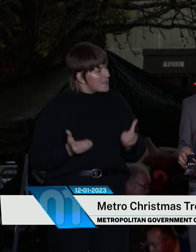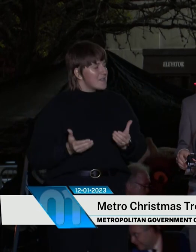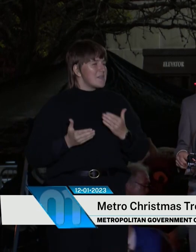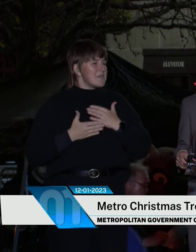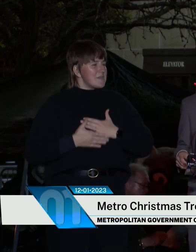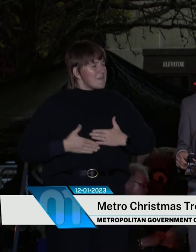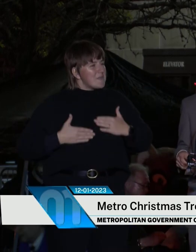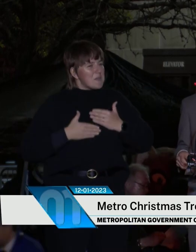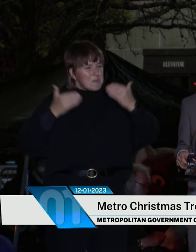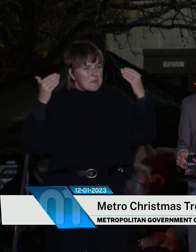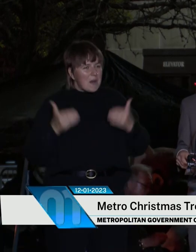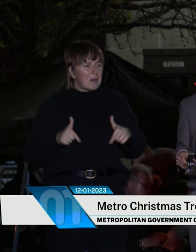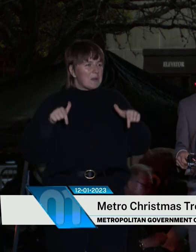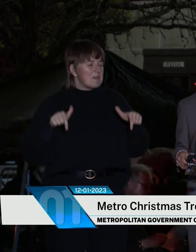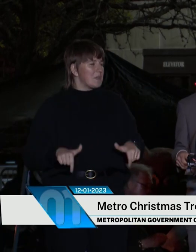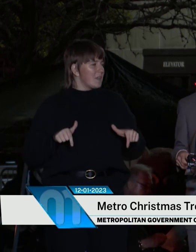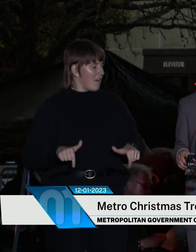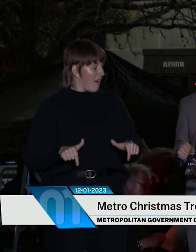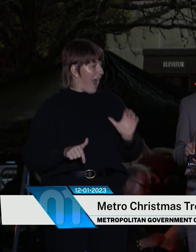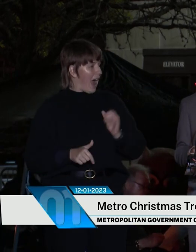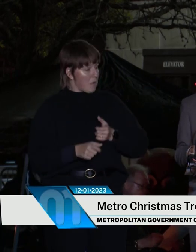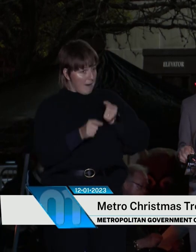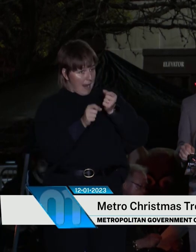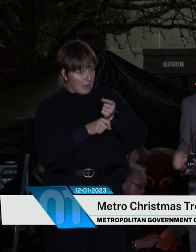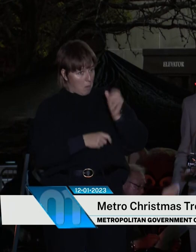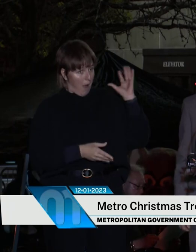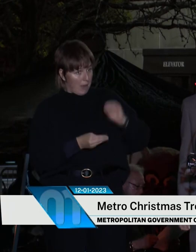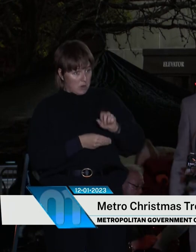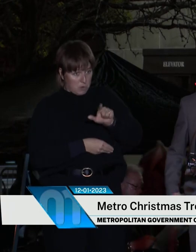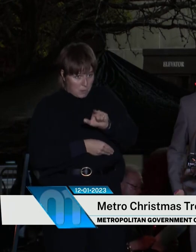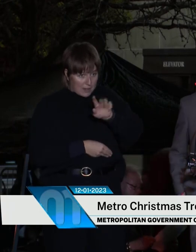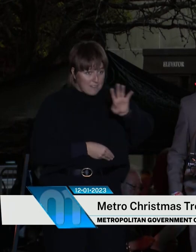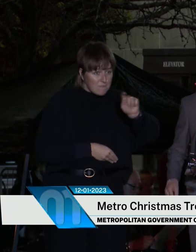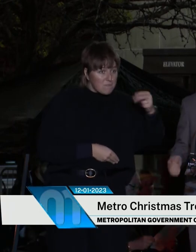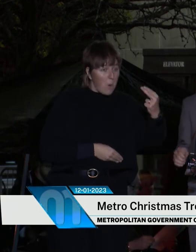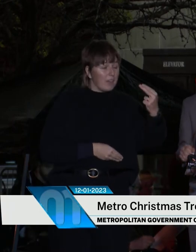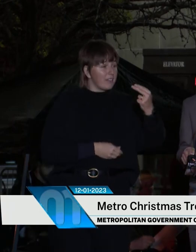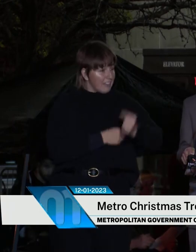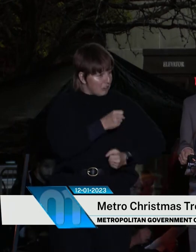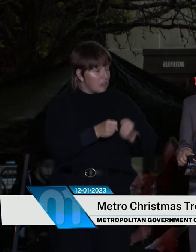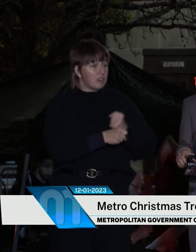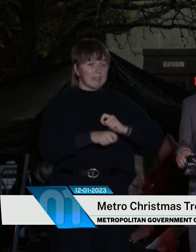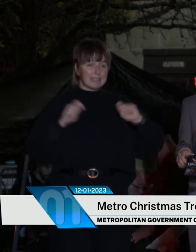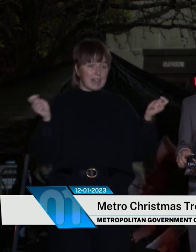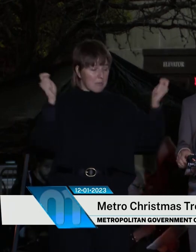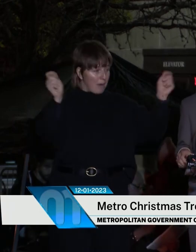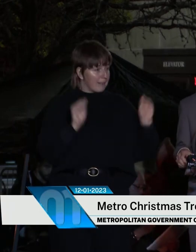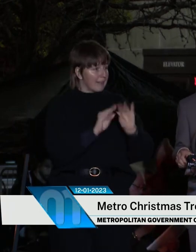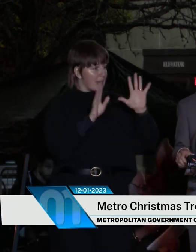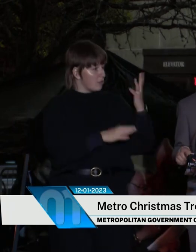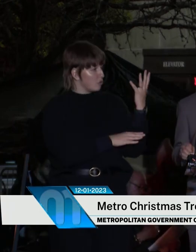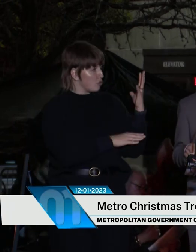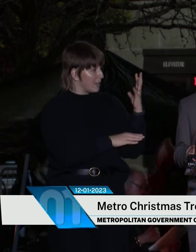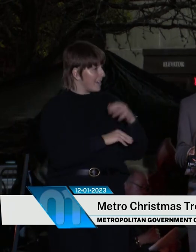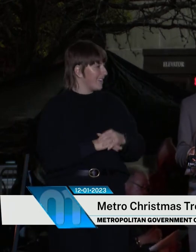DECEMBER. WELCOME TO HISTORIC PUBLIC SQUARE AND TO NASHVILLE'S 24TH ANNUAL CHRISTMAS TREE